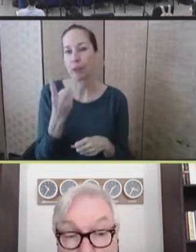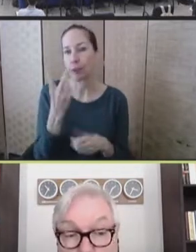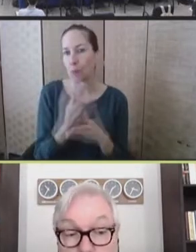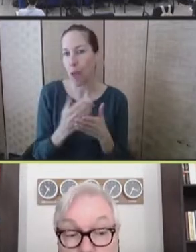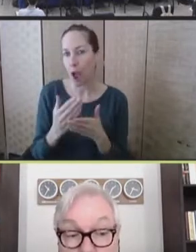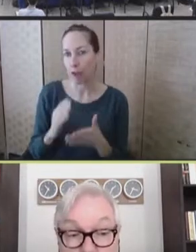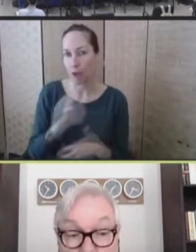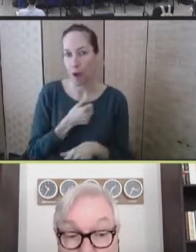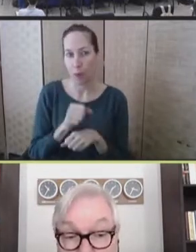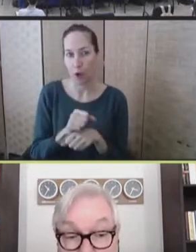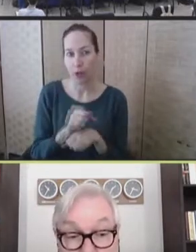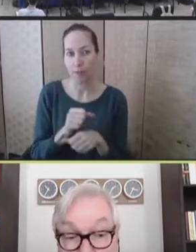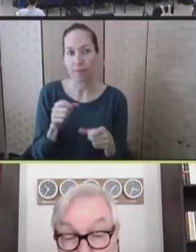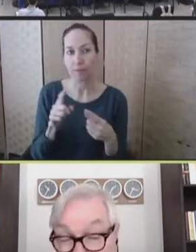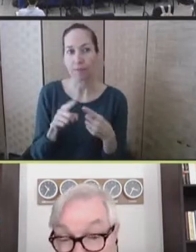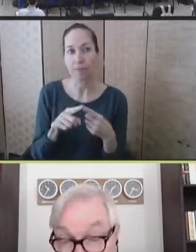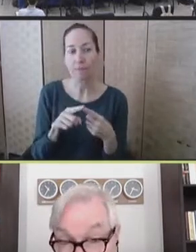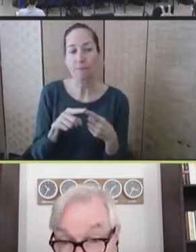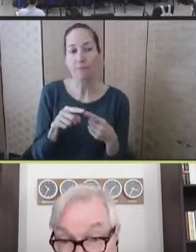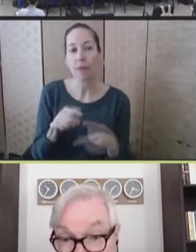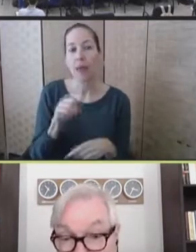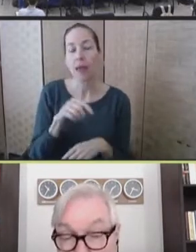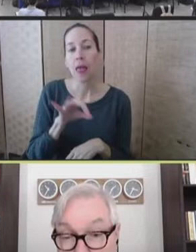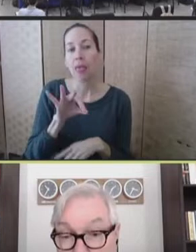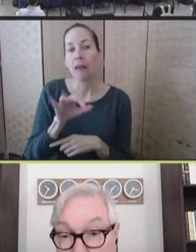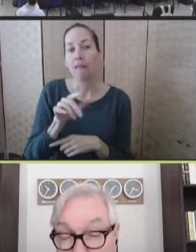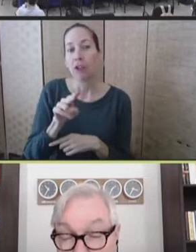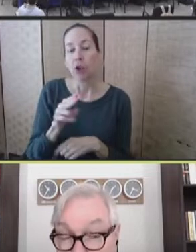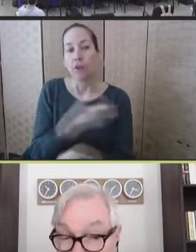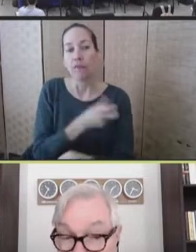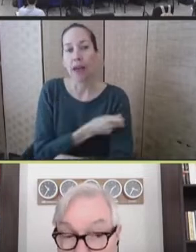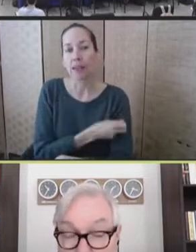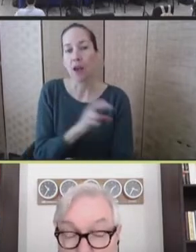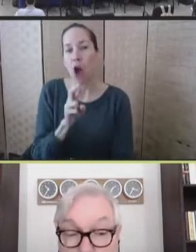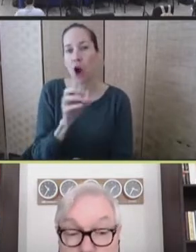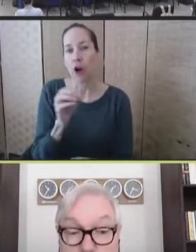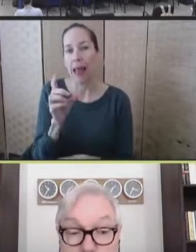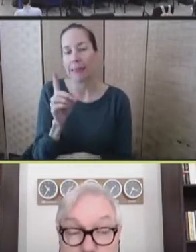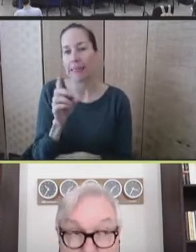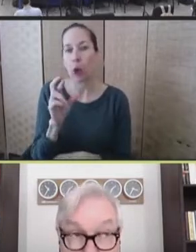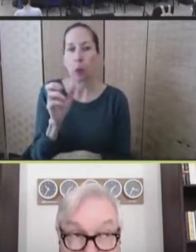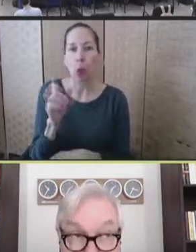One is the influenza vaccines R&D roadmap, a process that is still ongoing.